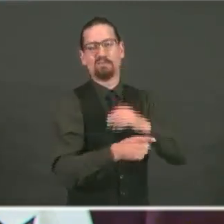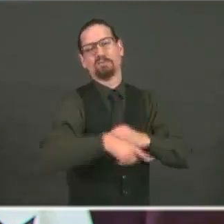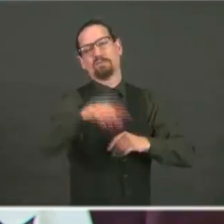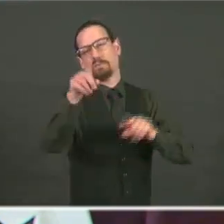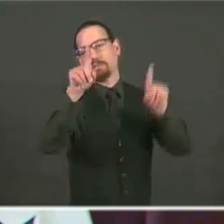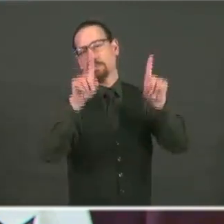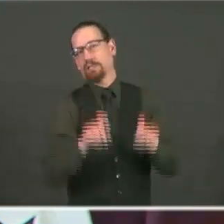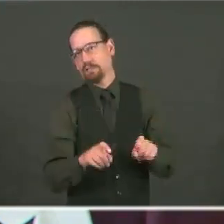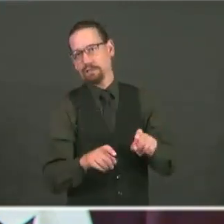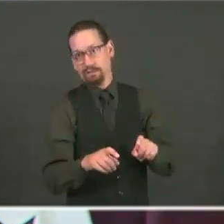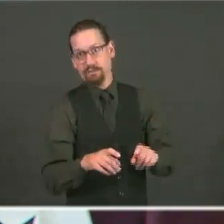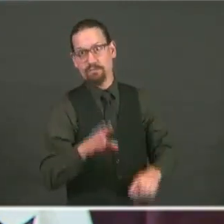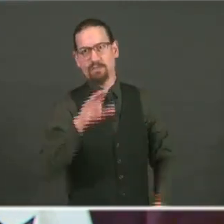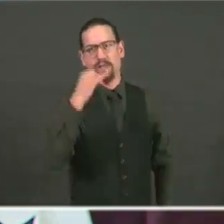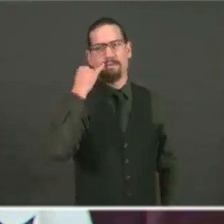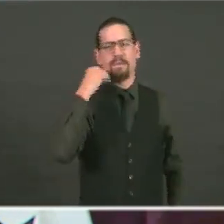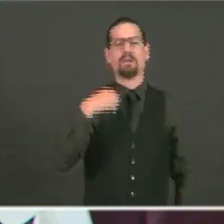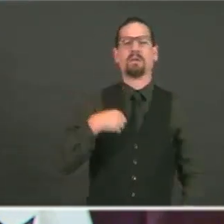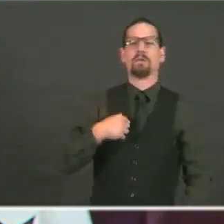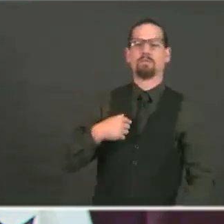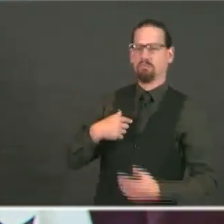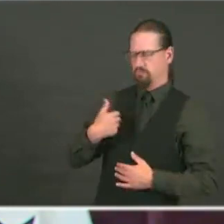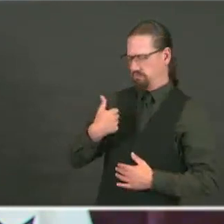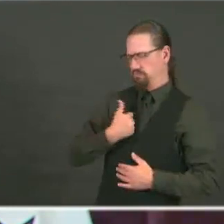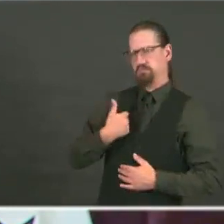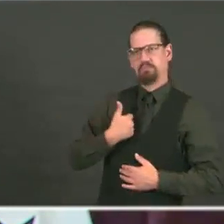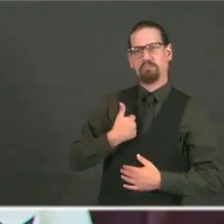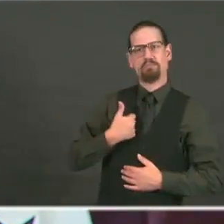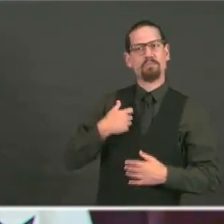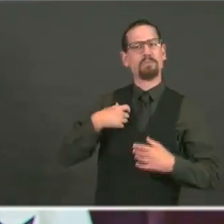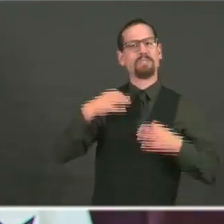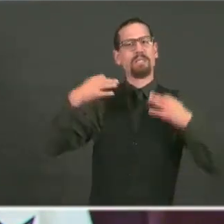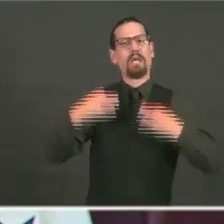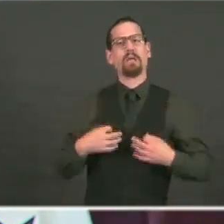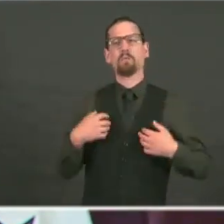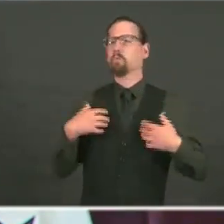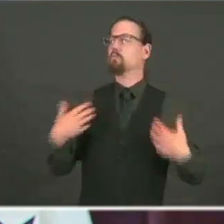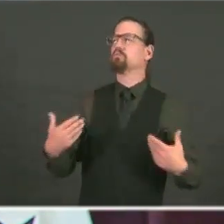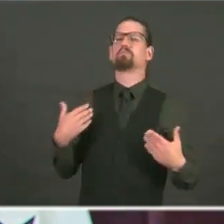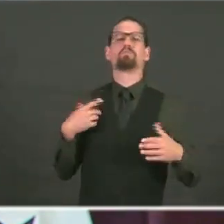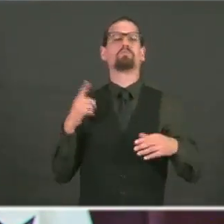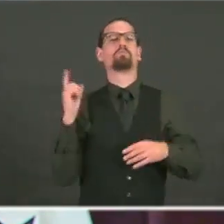IN QUARANTINE AND GET TESTED. IT IS HELPFUL IF YOU DO NOT JUST DETERMINE YOURSELF TO BE A CLOSE CONTACT.